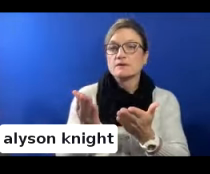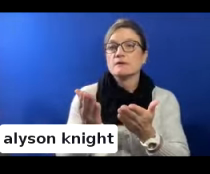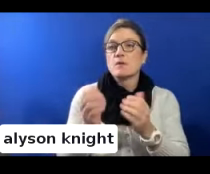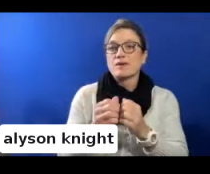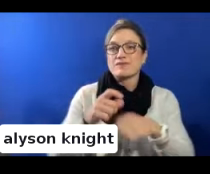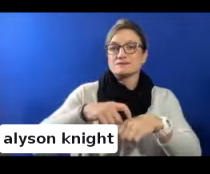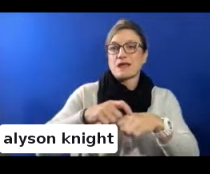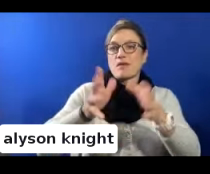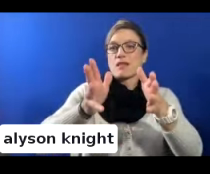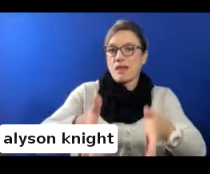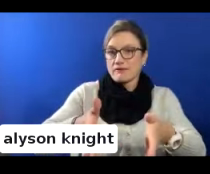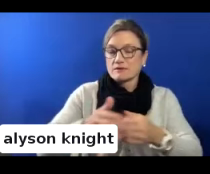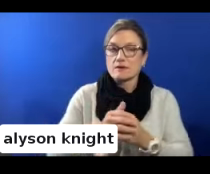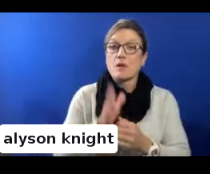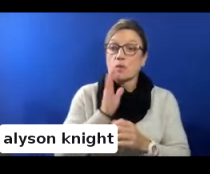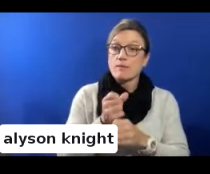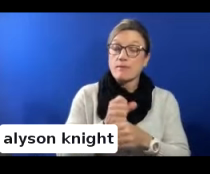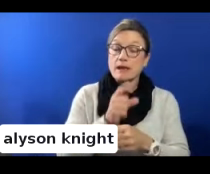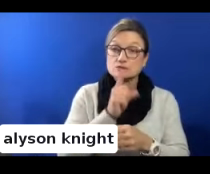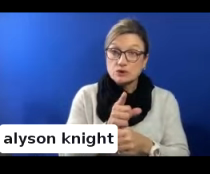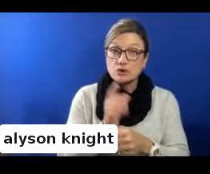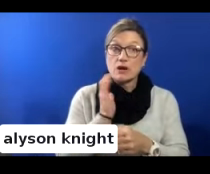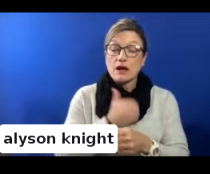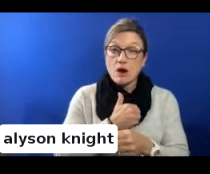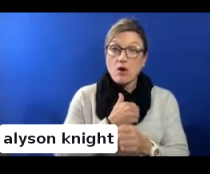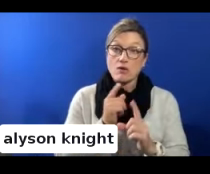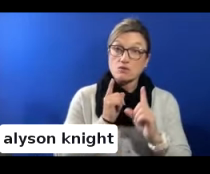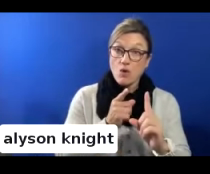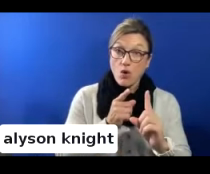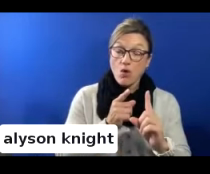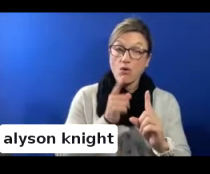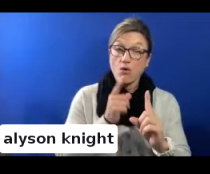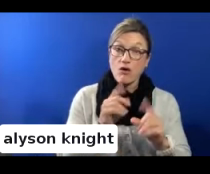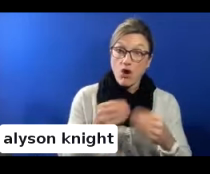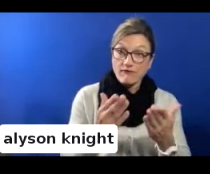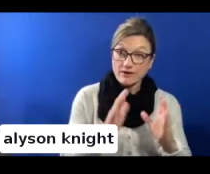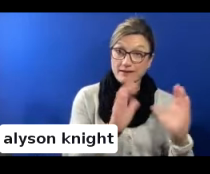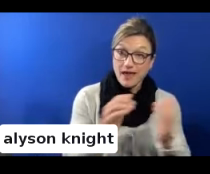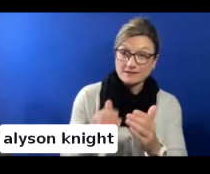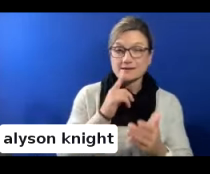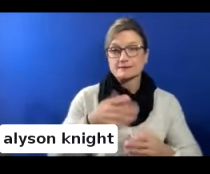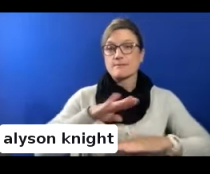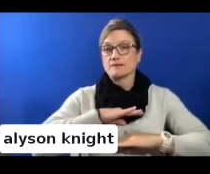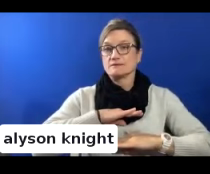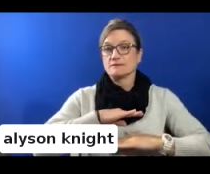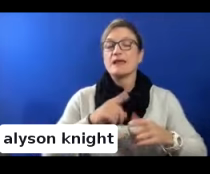This will ensure that our goal of offering eight classes is met and close out the project as scheduled.